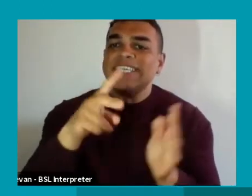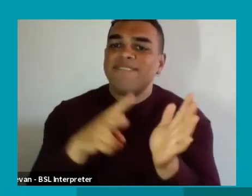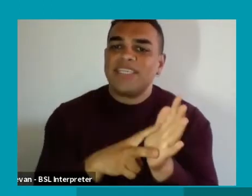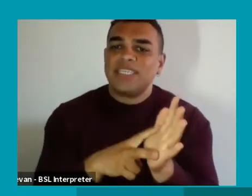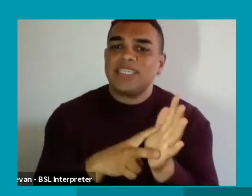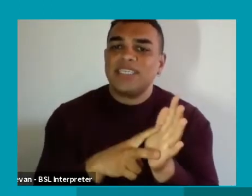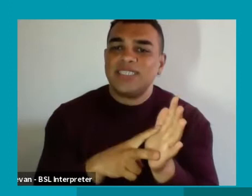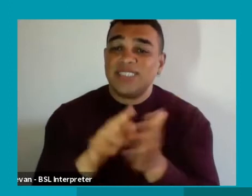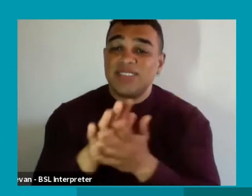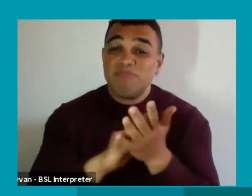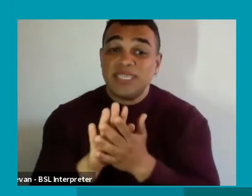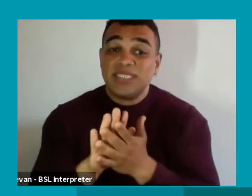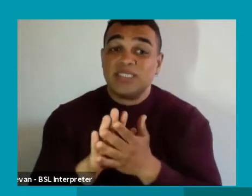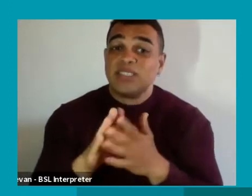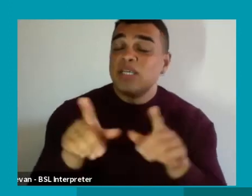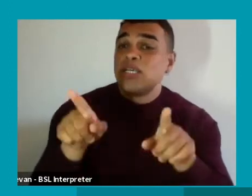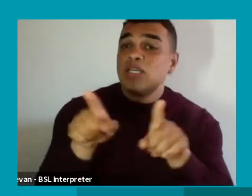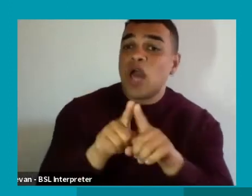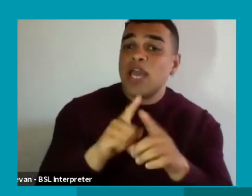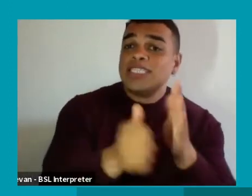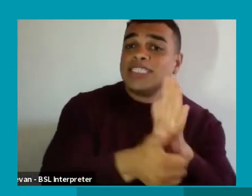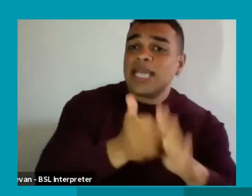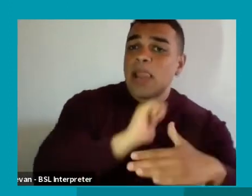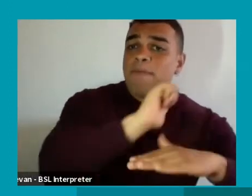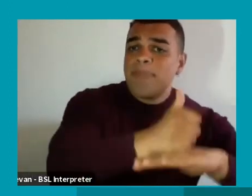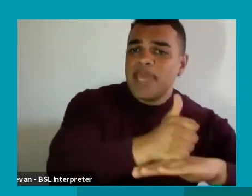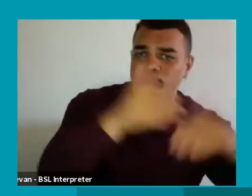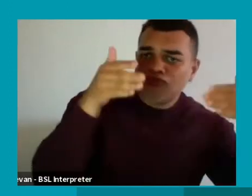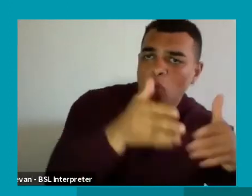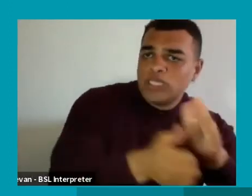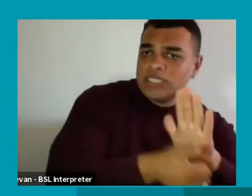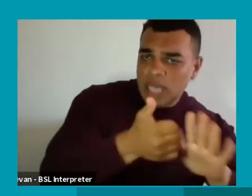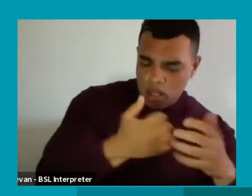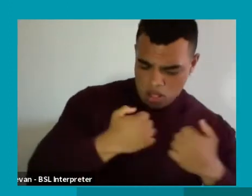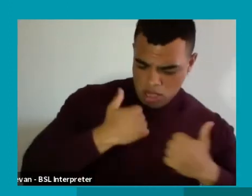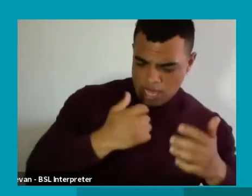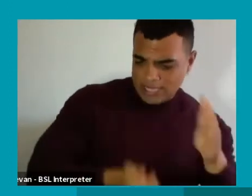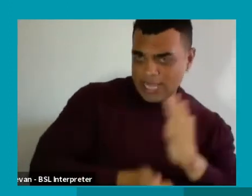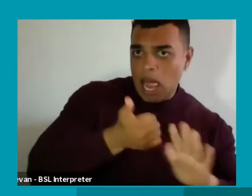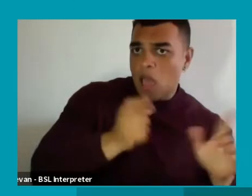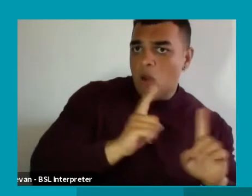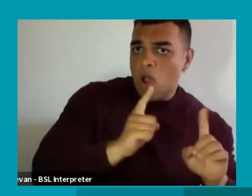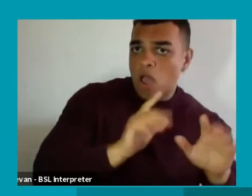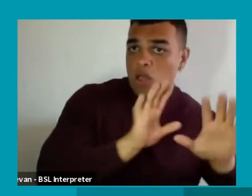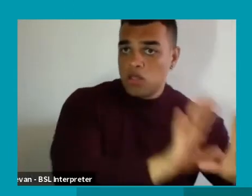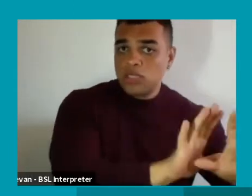Really, don't you Tammy? You do! It's really… It is partly you know your personal